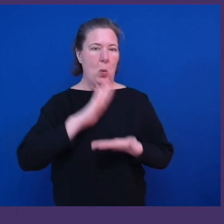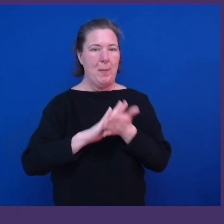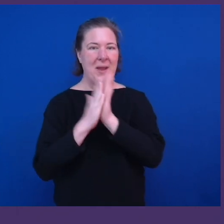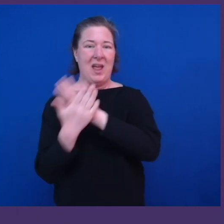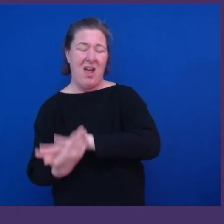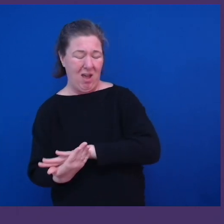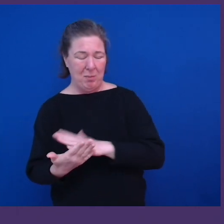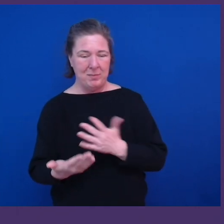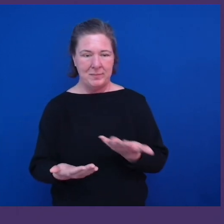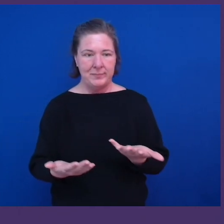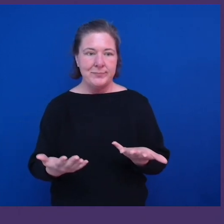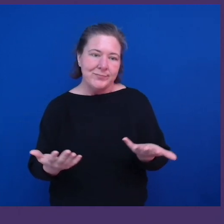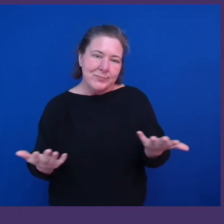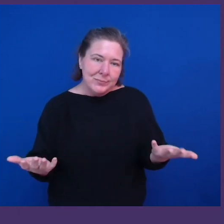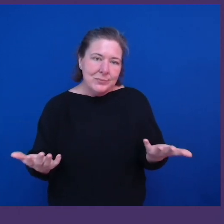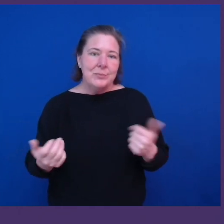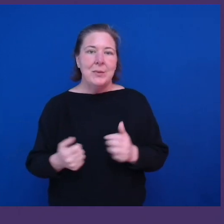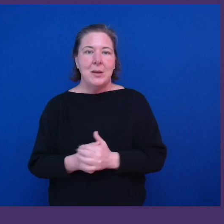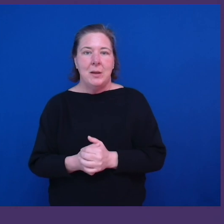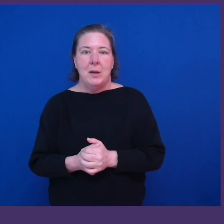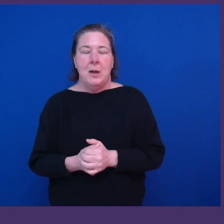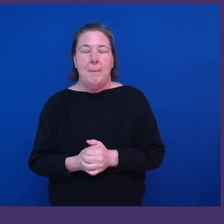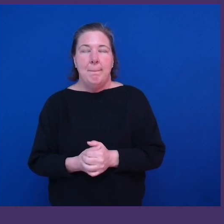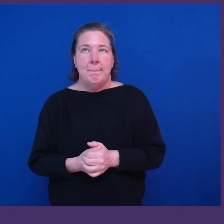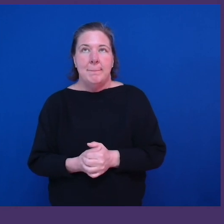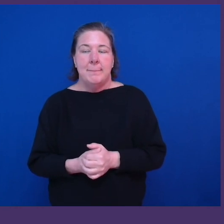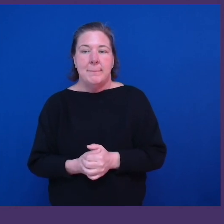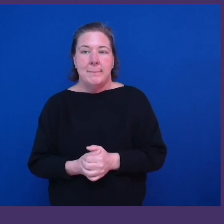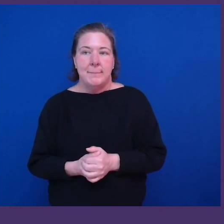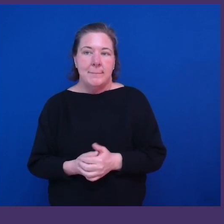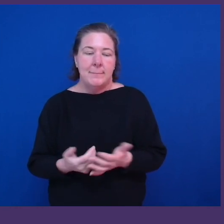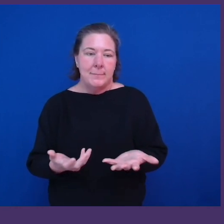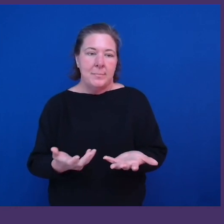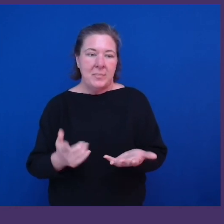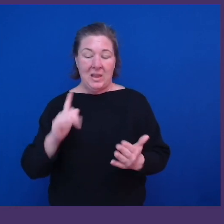And so, the community was thrilled